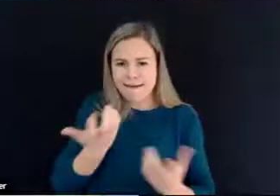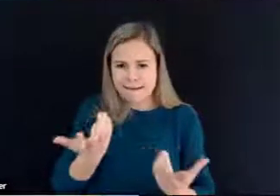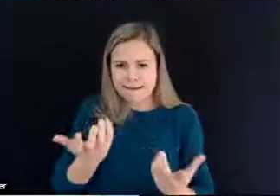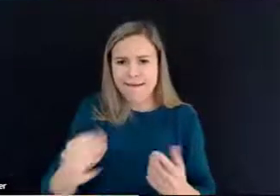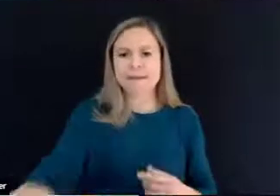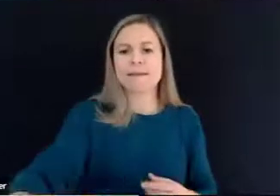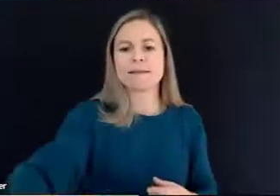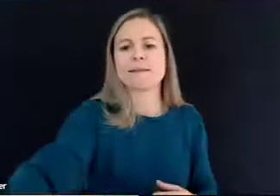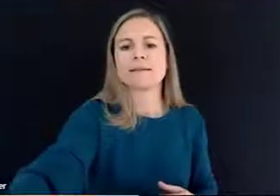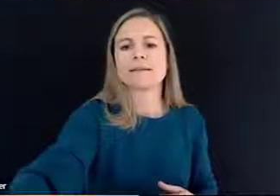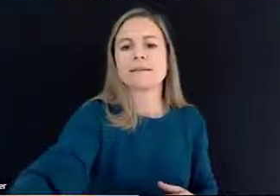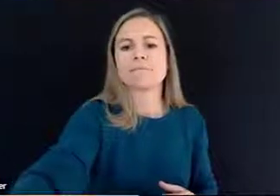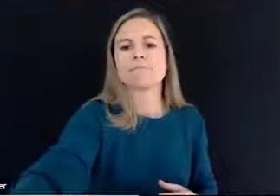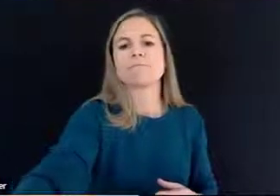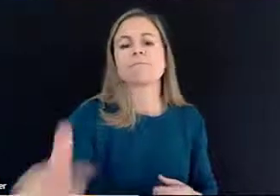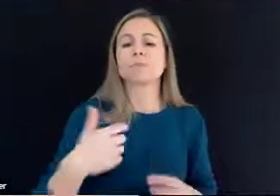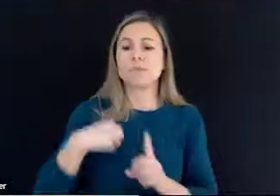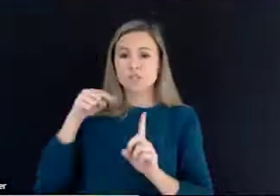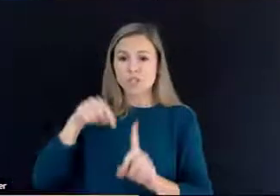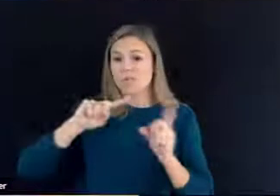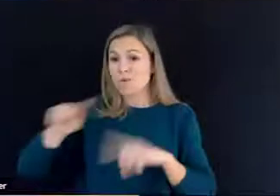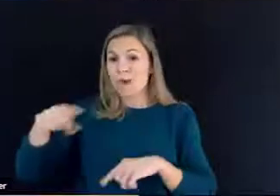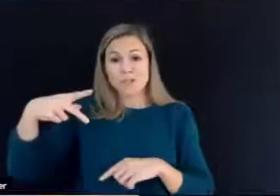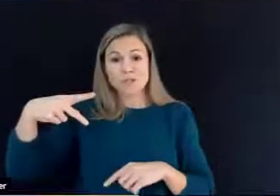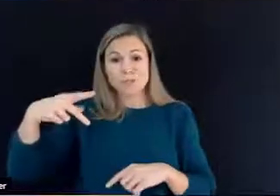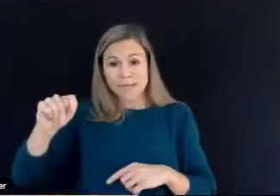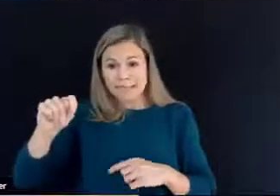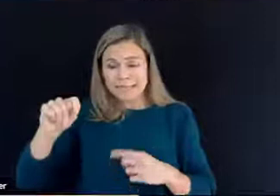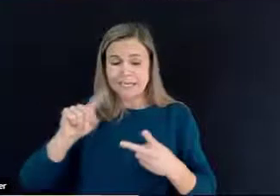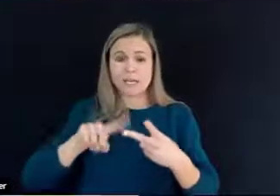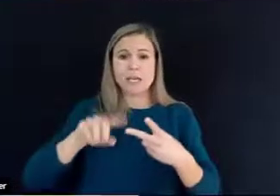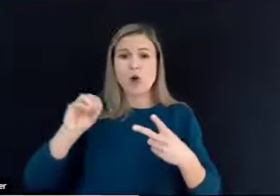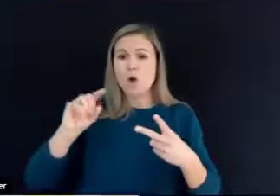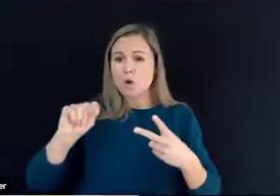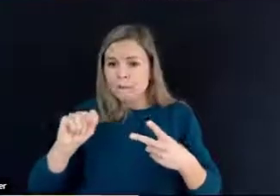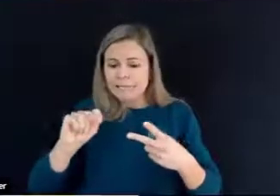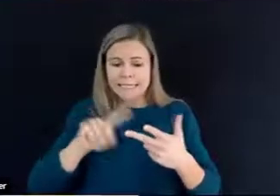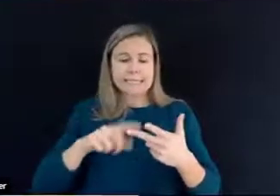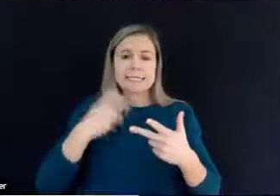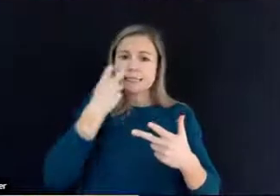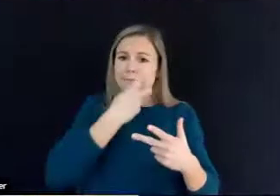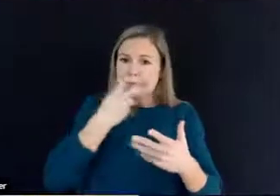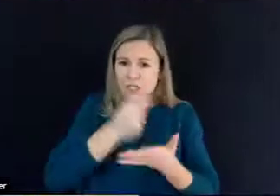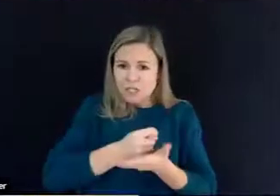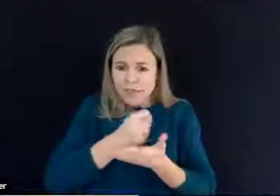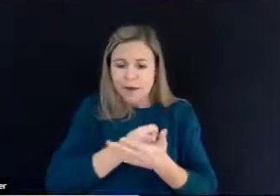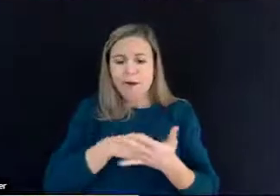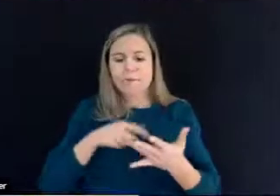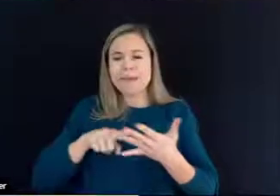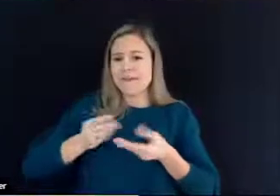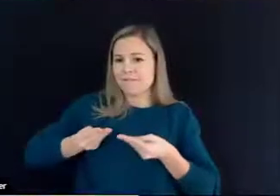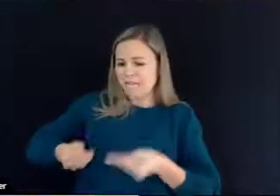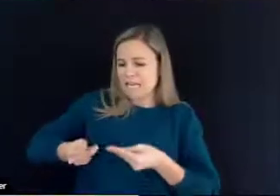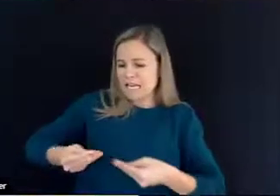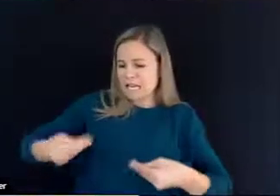She went to PT, and OT, and speech, and feeding therapy